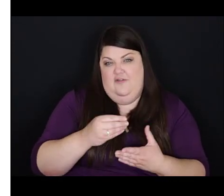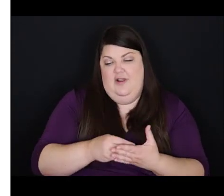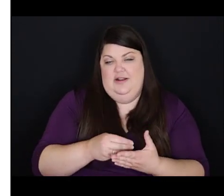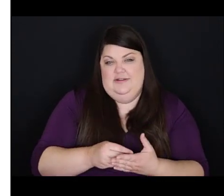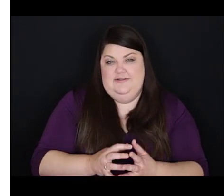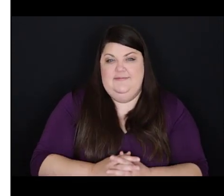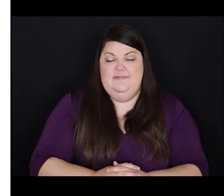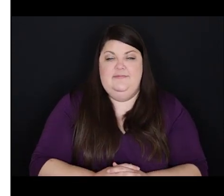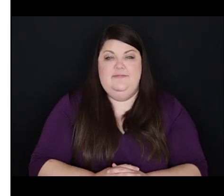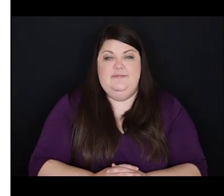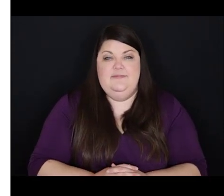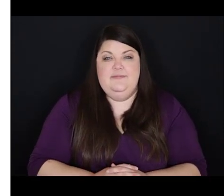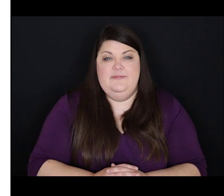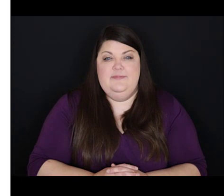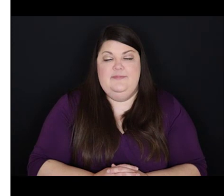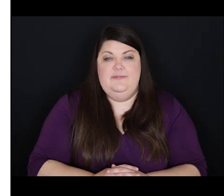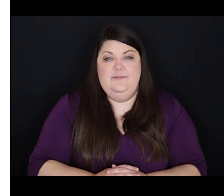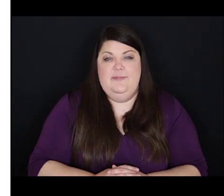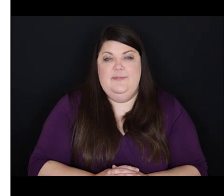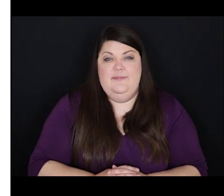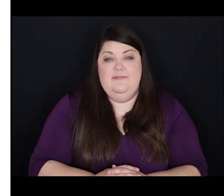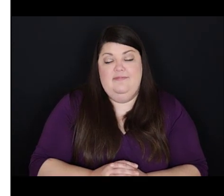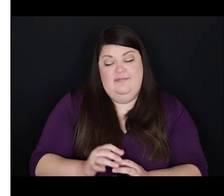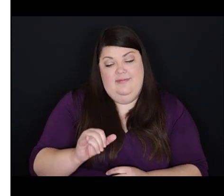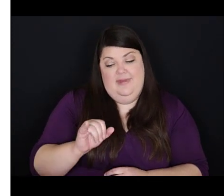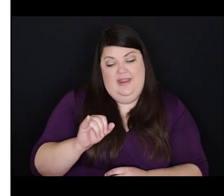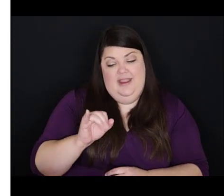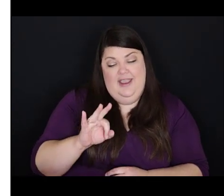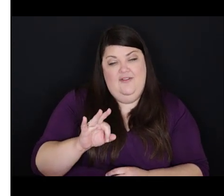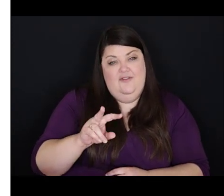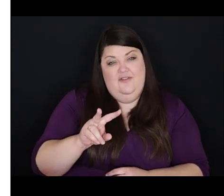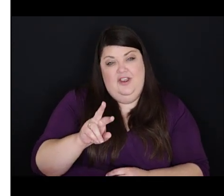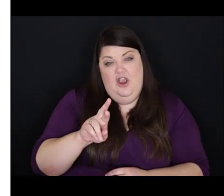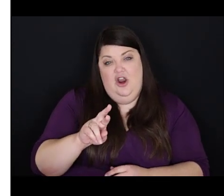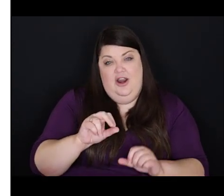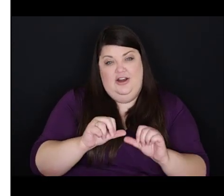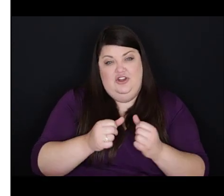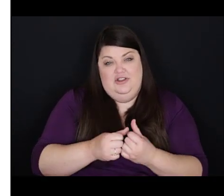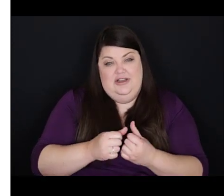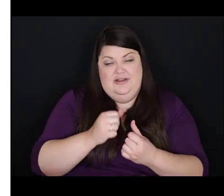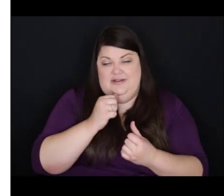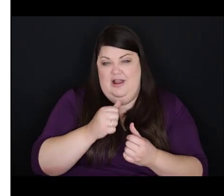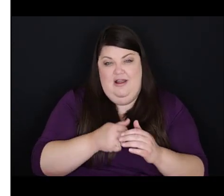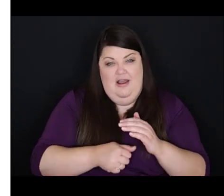If the VR agency is not under an Order of Selection, it may include only one row